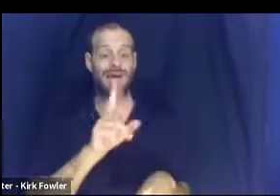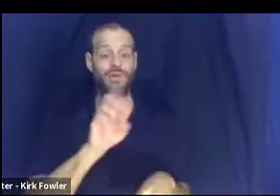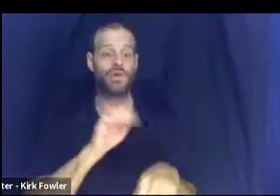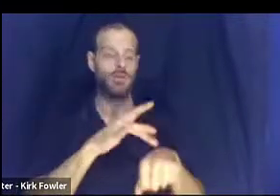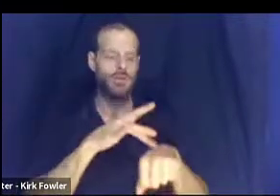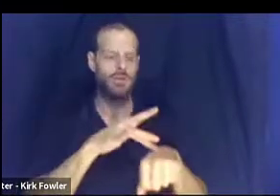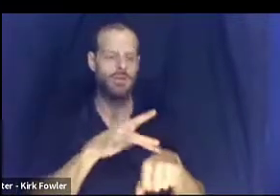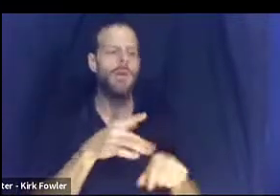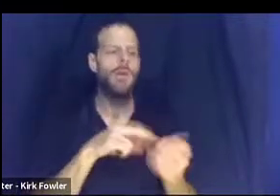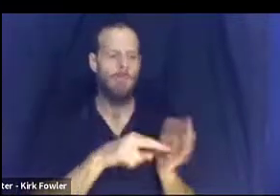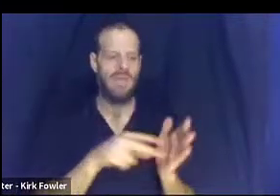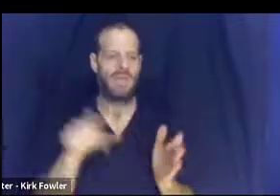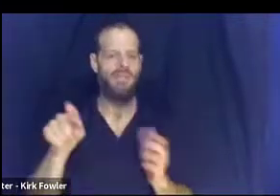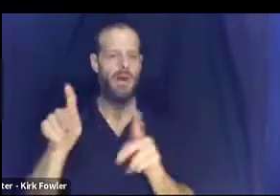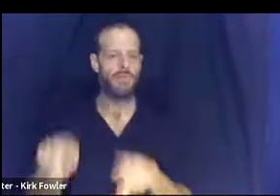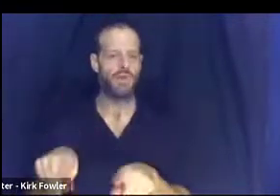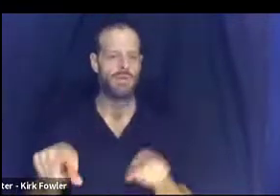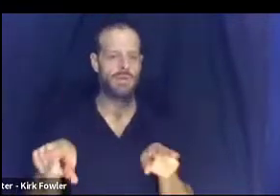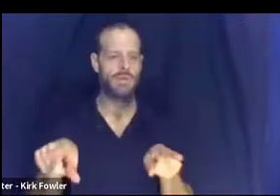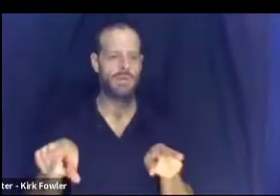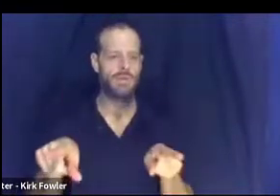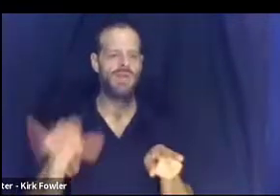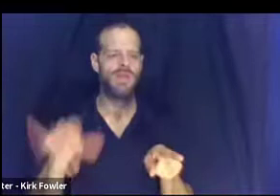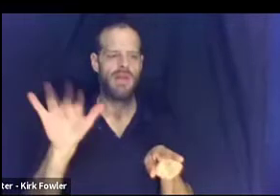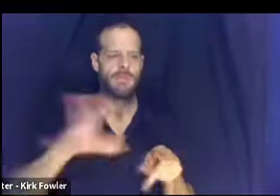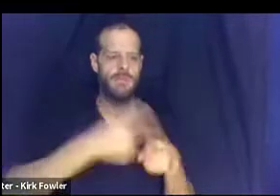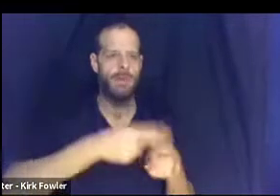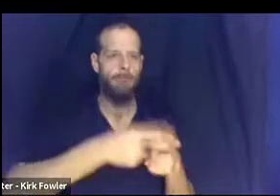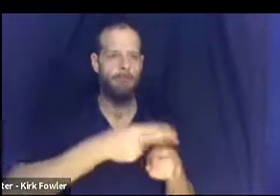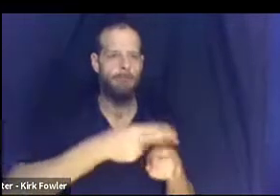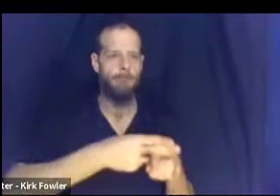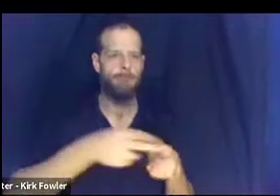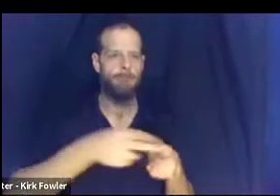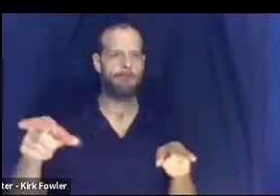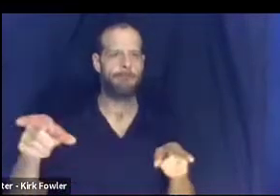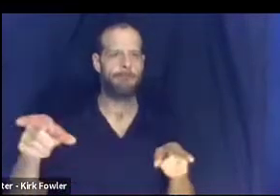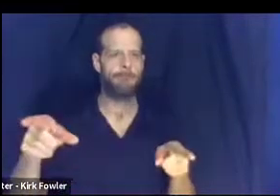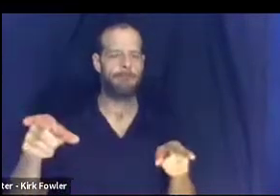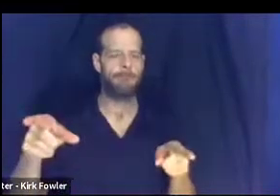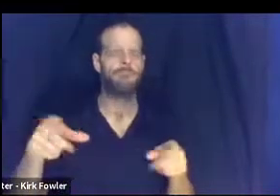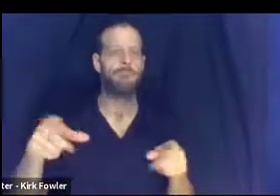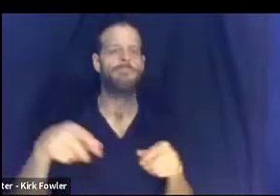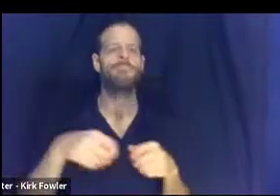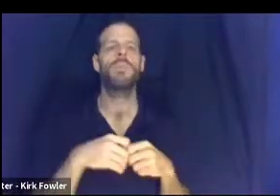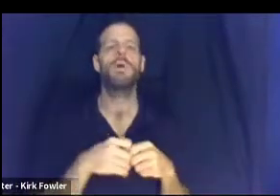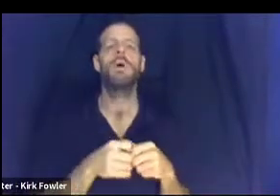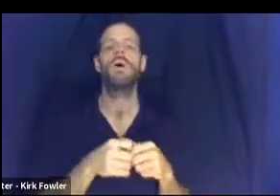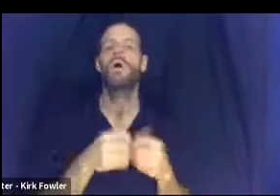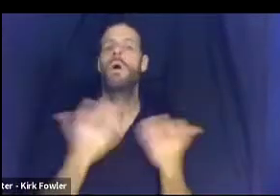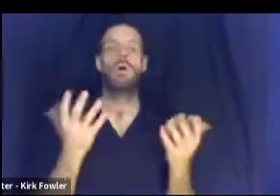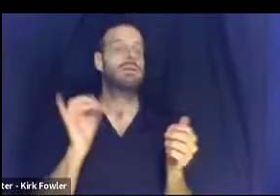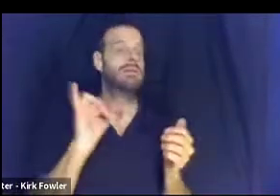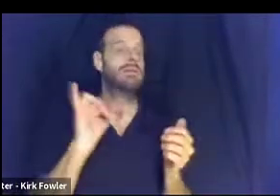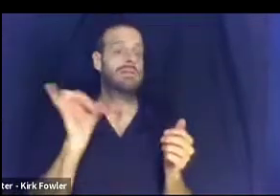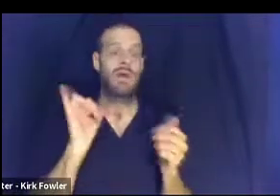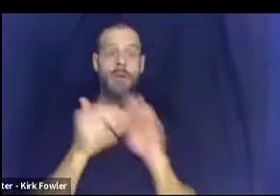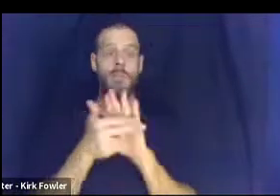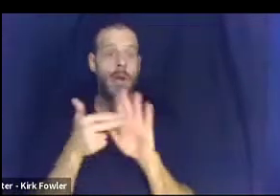and that's an individual person's name. You're also gonna have maybe that same label on every individual student's chair or desk